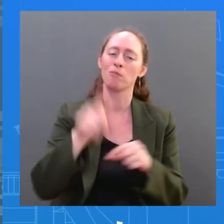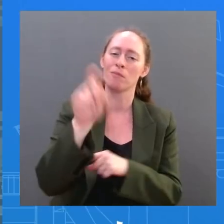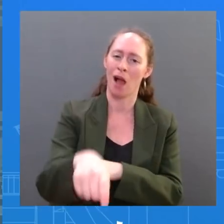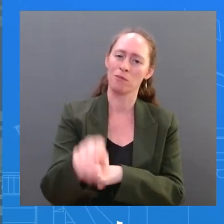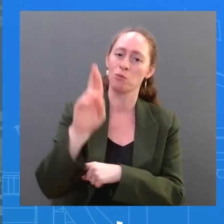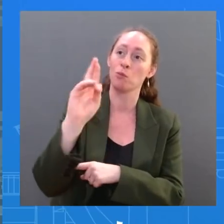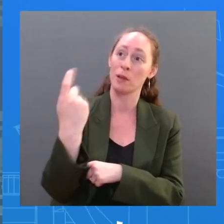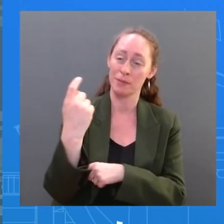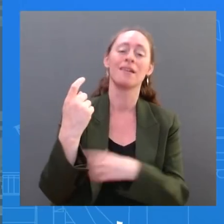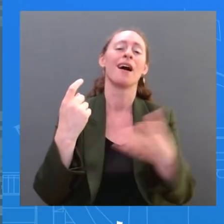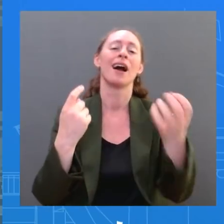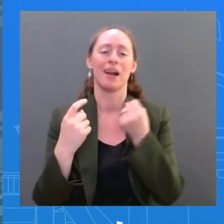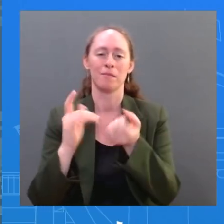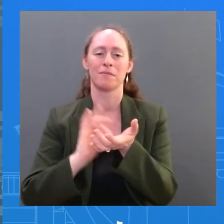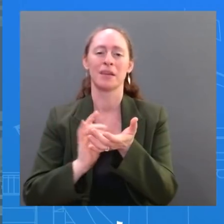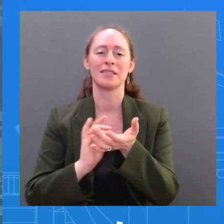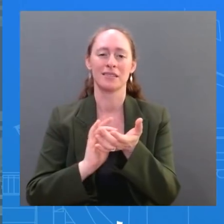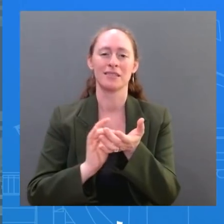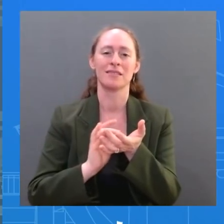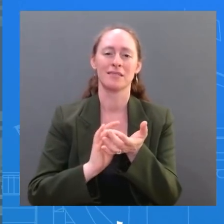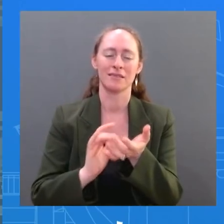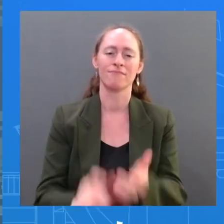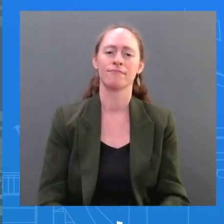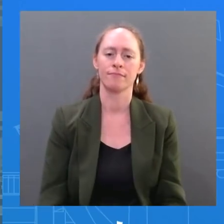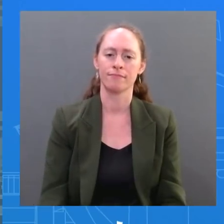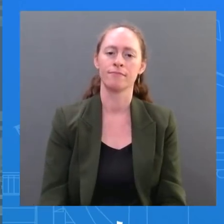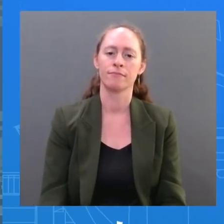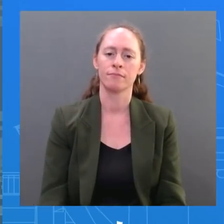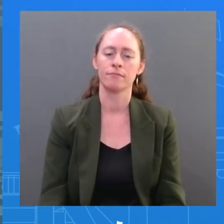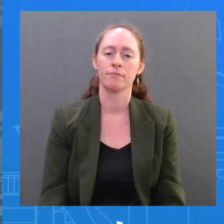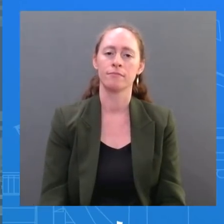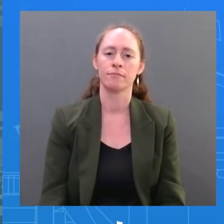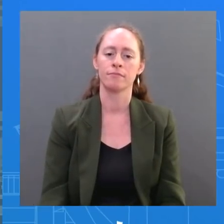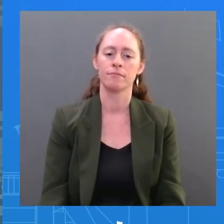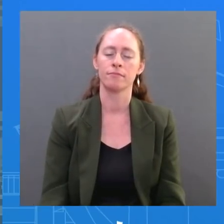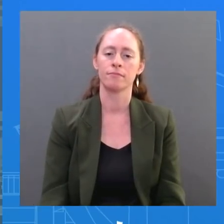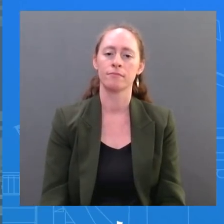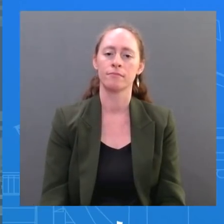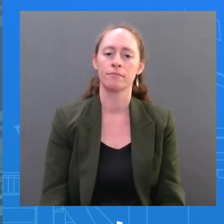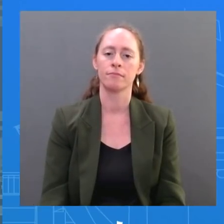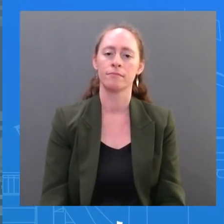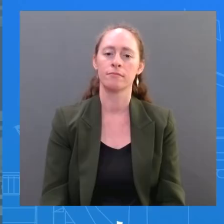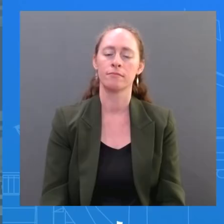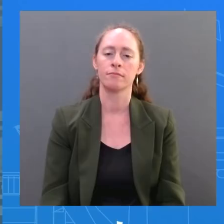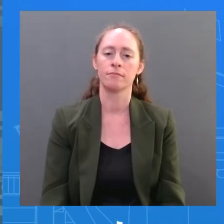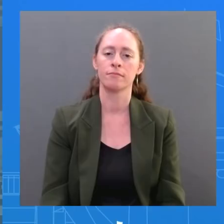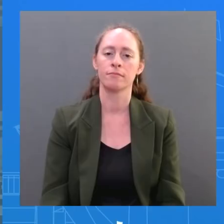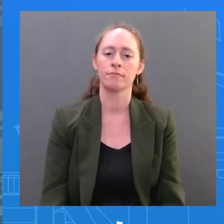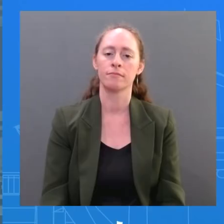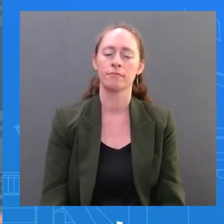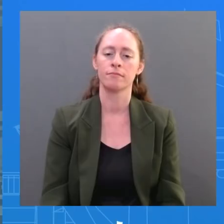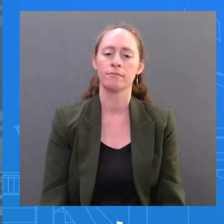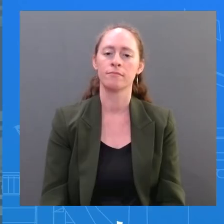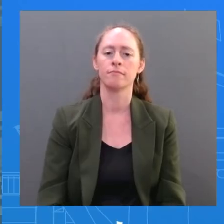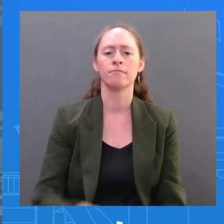the guidance that FDA has already issued is pretty specific about it. So I can't answer a question about what they might consider in the future.